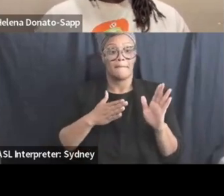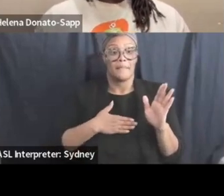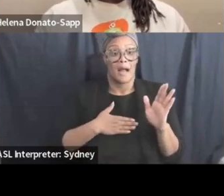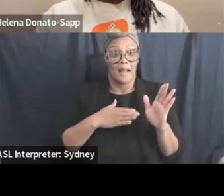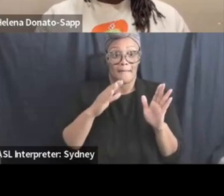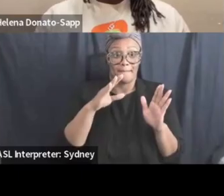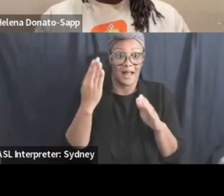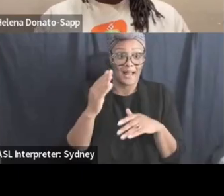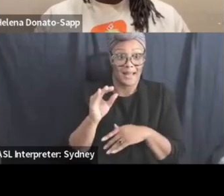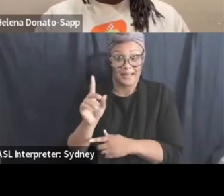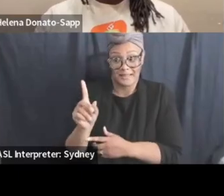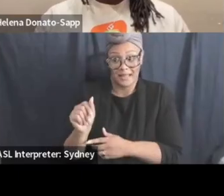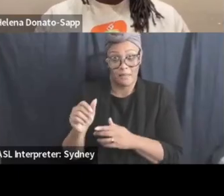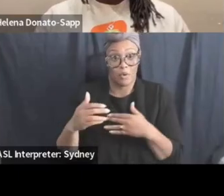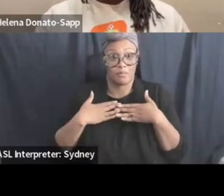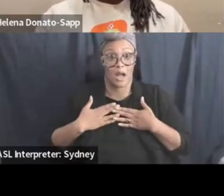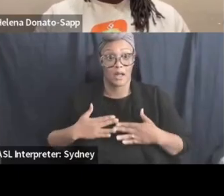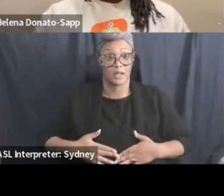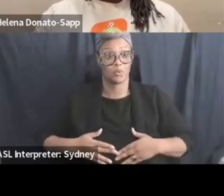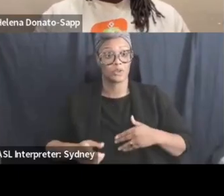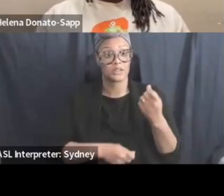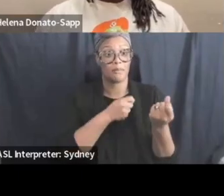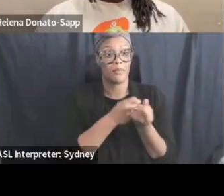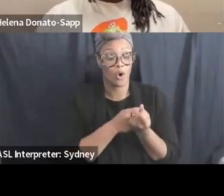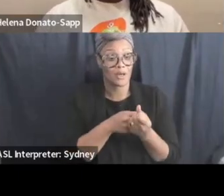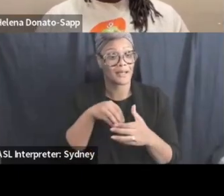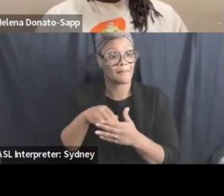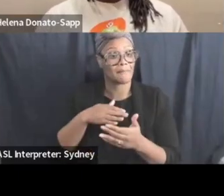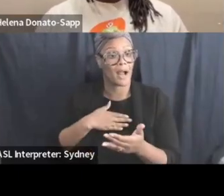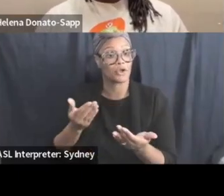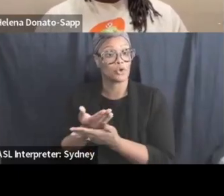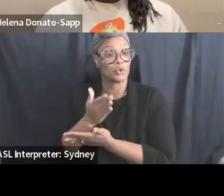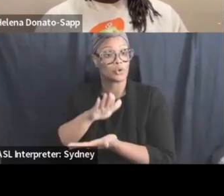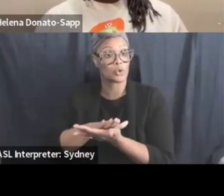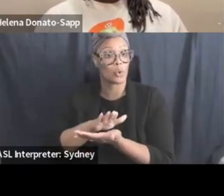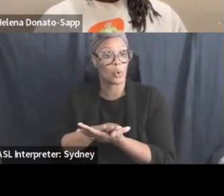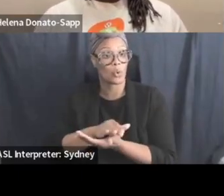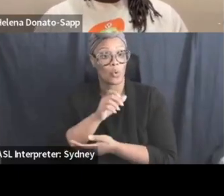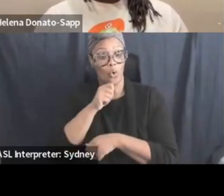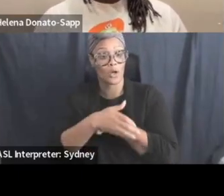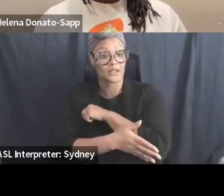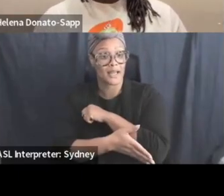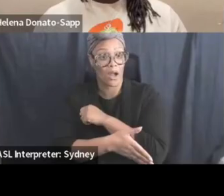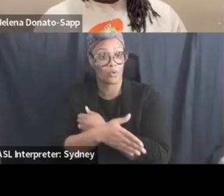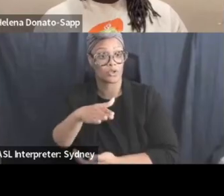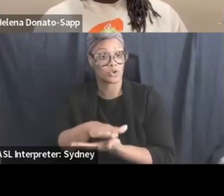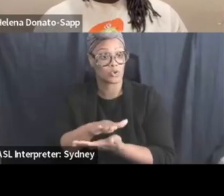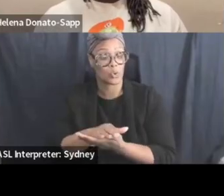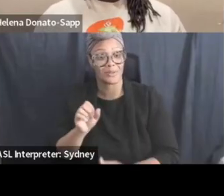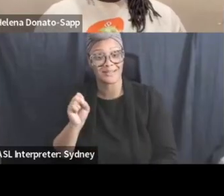Arts in Santa Ana, California. and it's the only school I've been in that saw my work and began